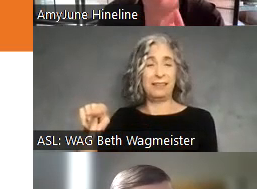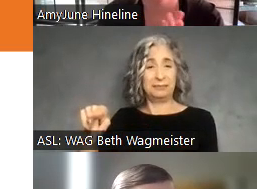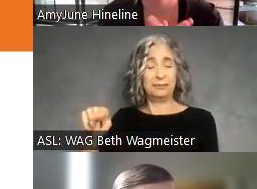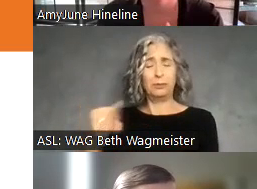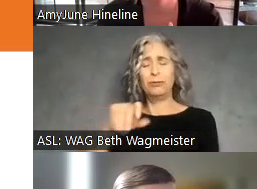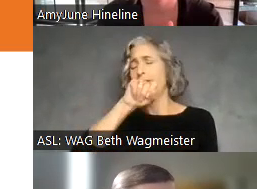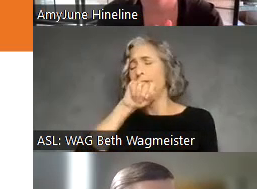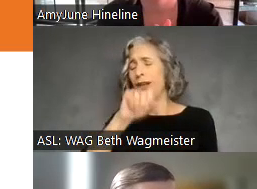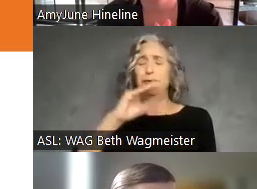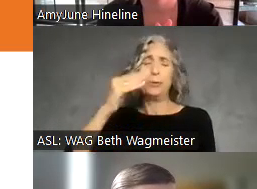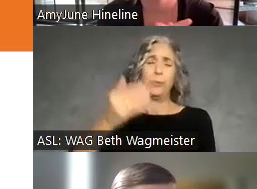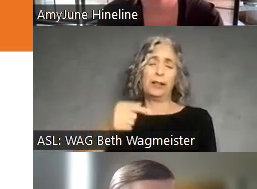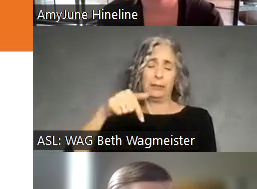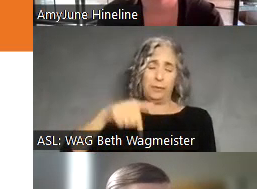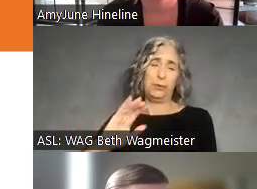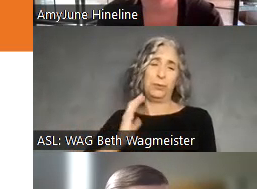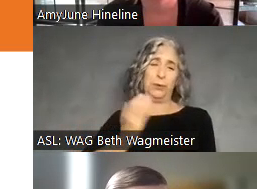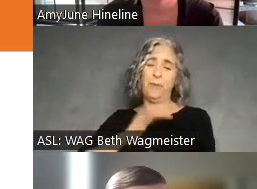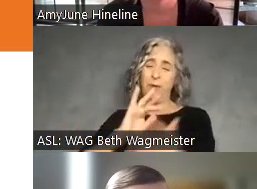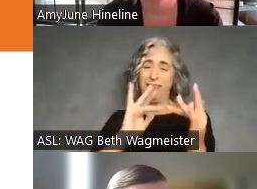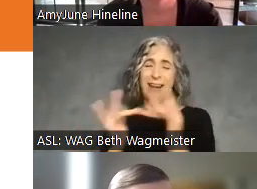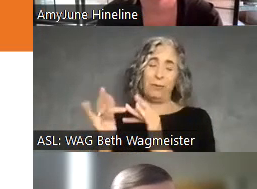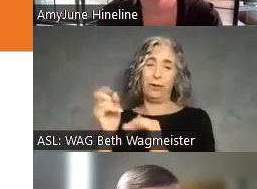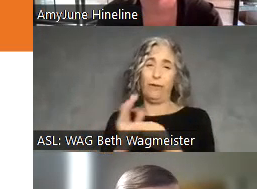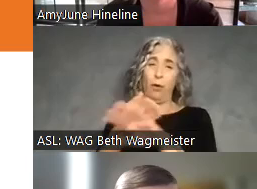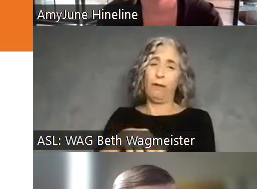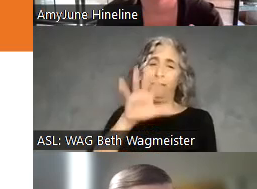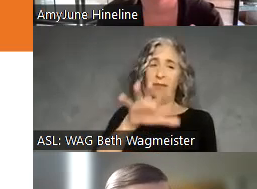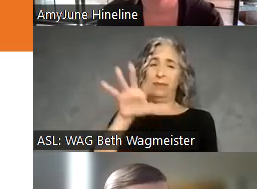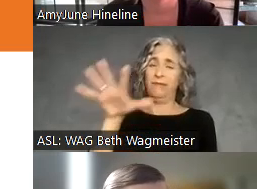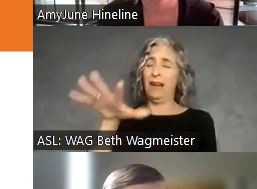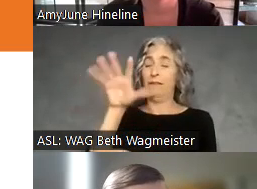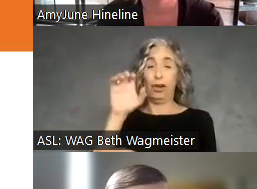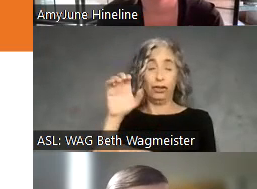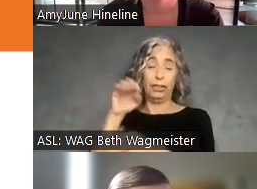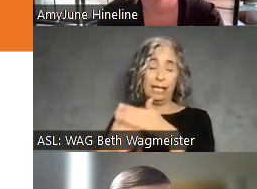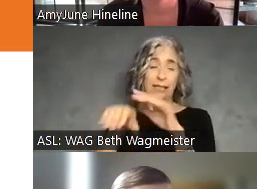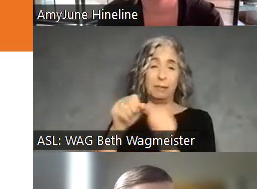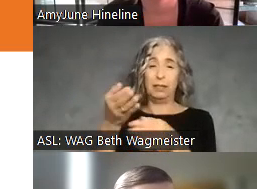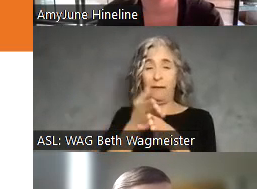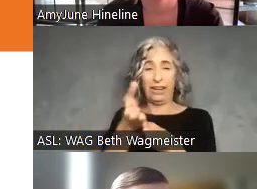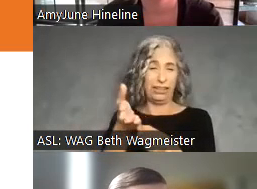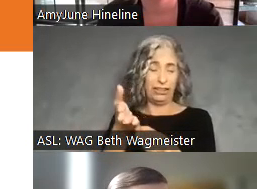On July 18, we have "Designing accessible navigation systems through wayfinding,